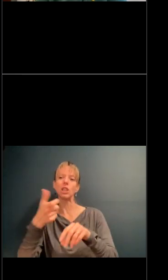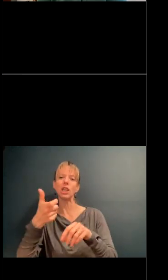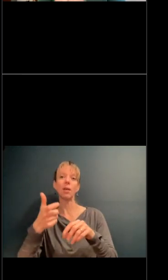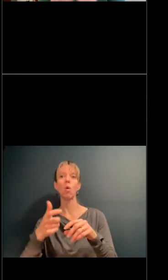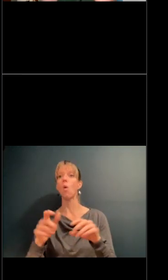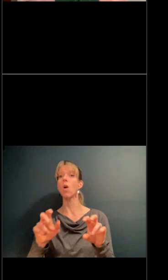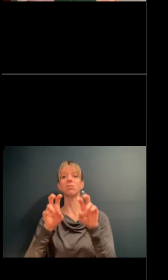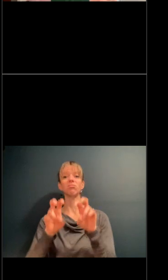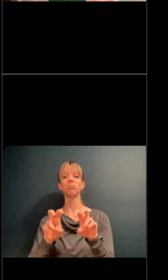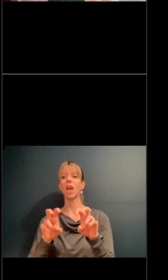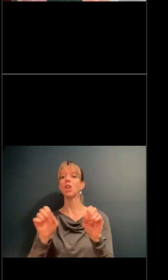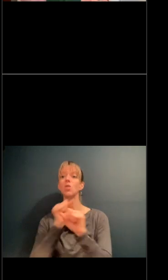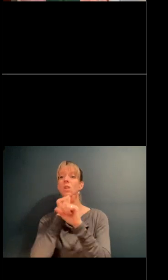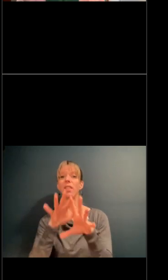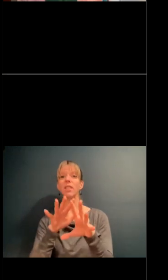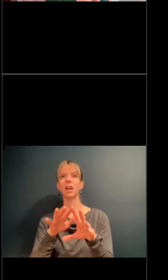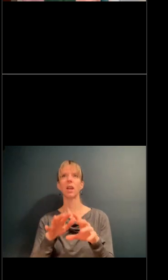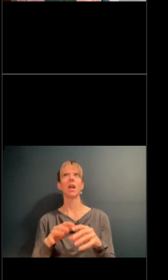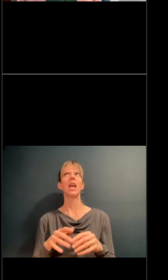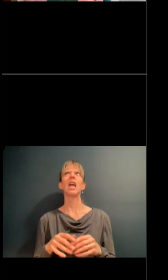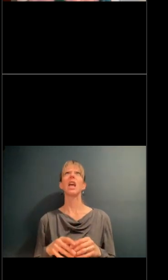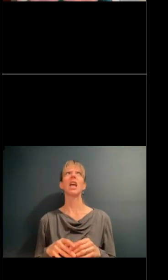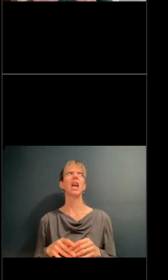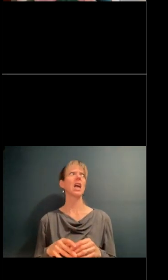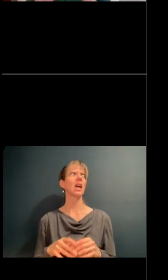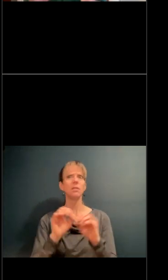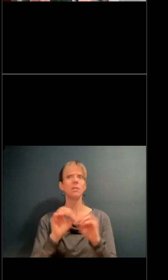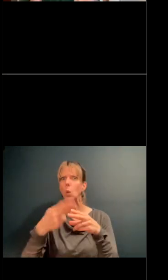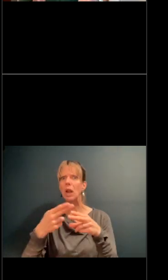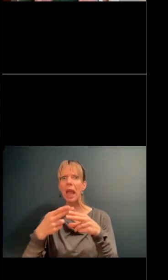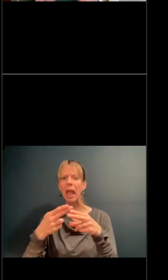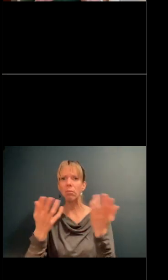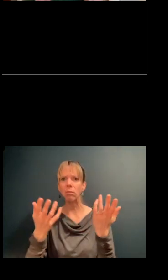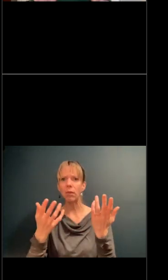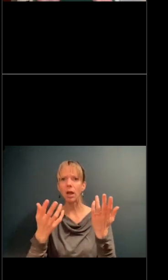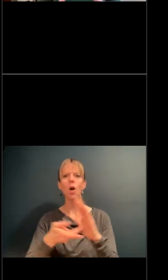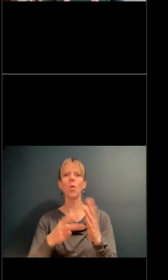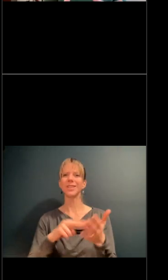And if we can't name anyone, then what does that say about the opportunities